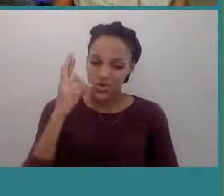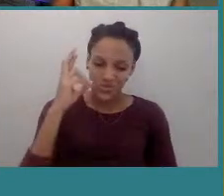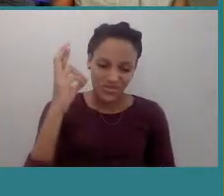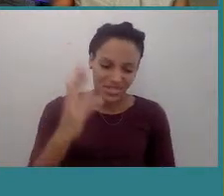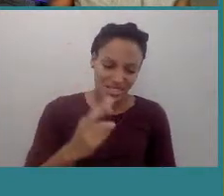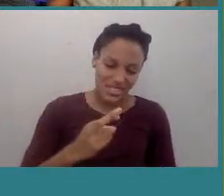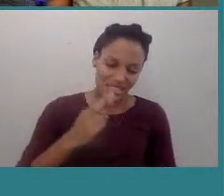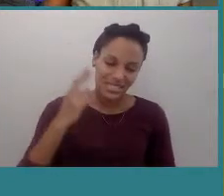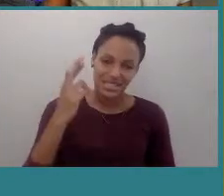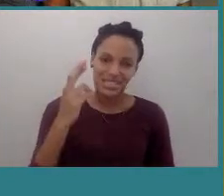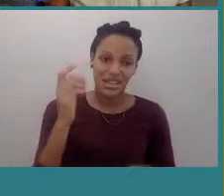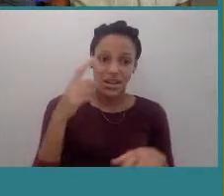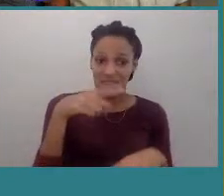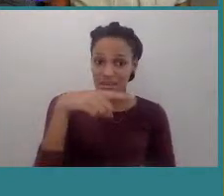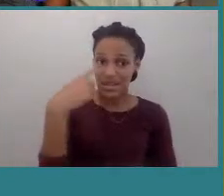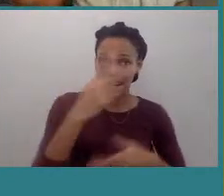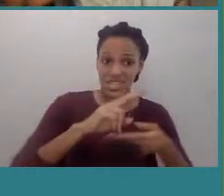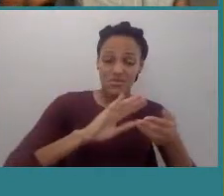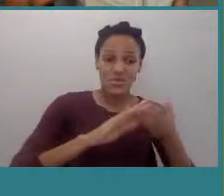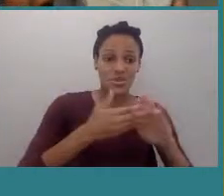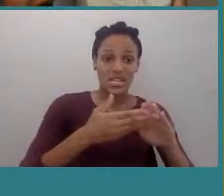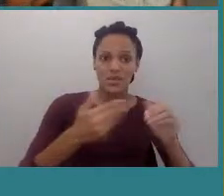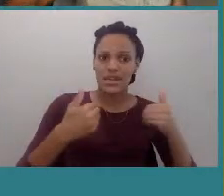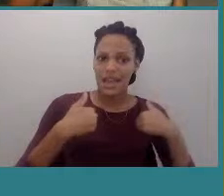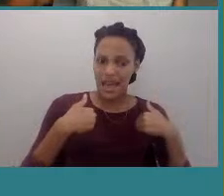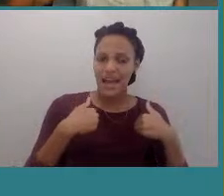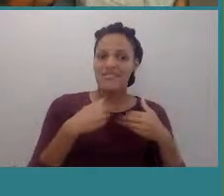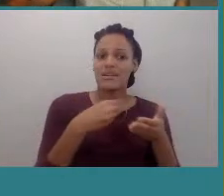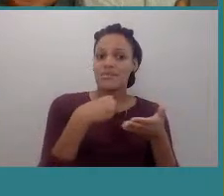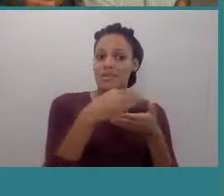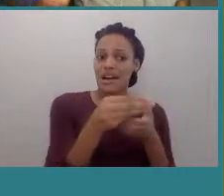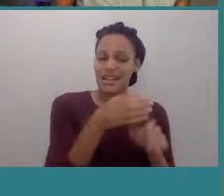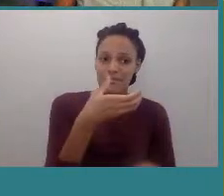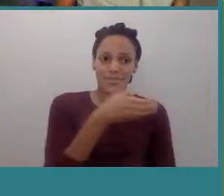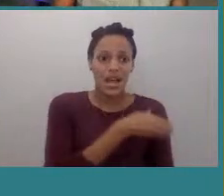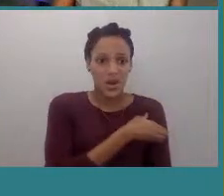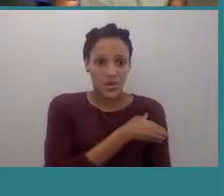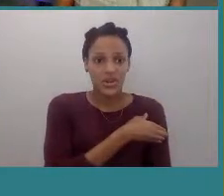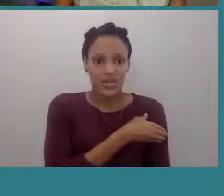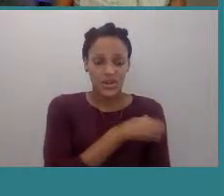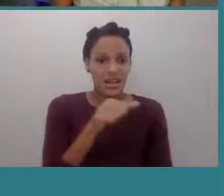the buying power that we have, it which is double down on creating an economic engine